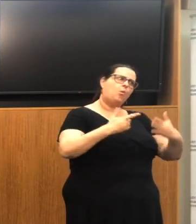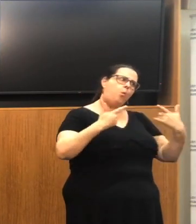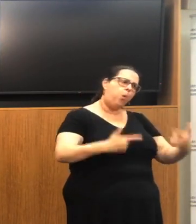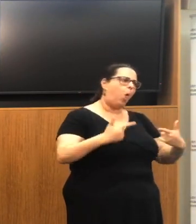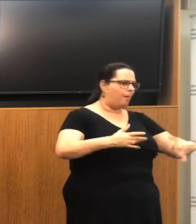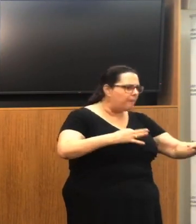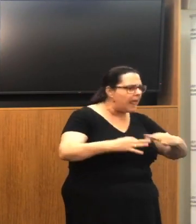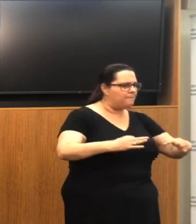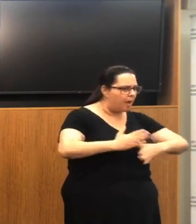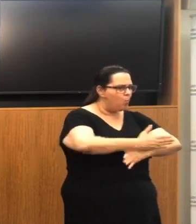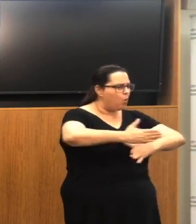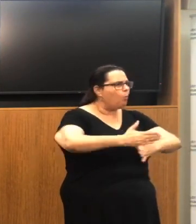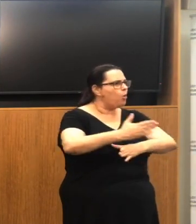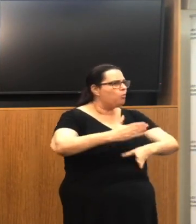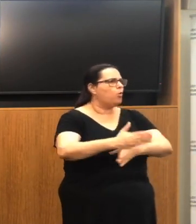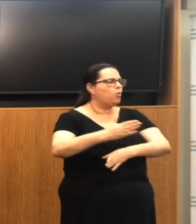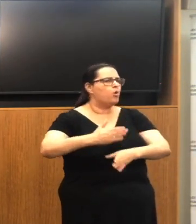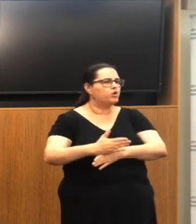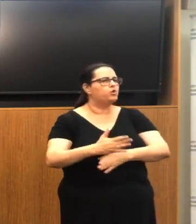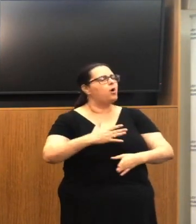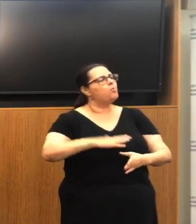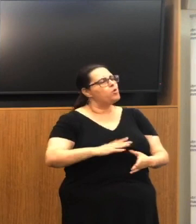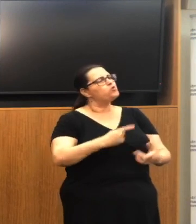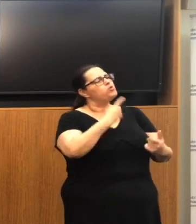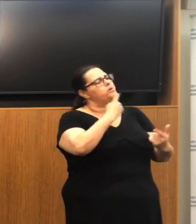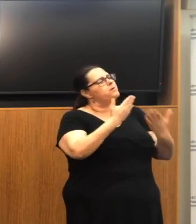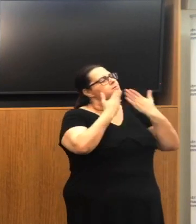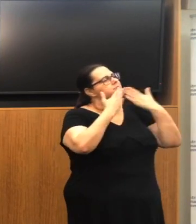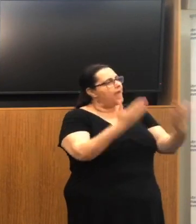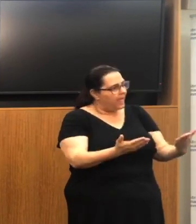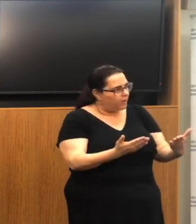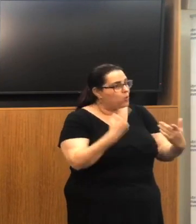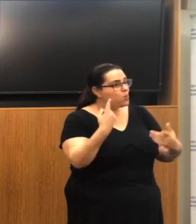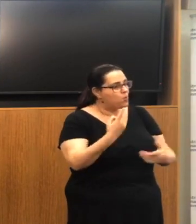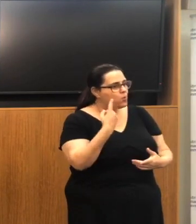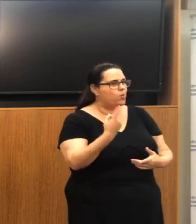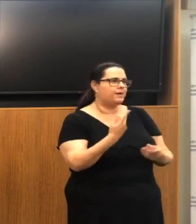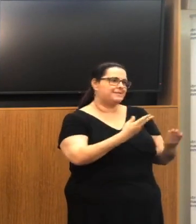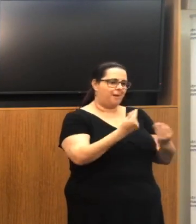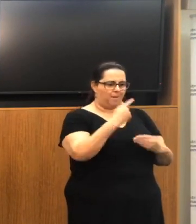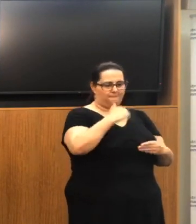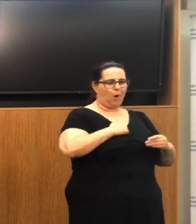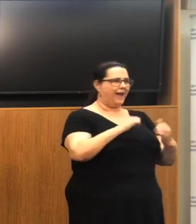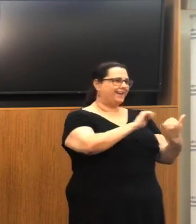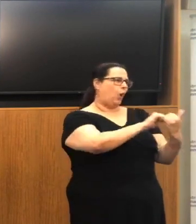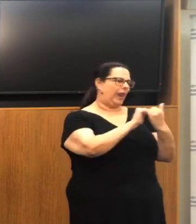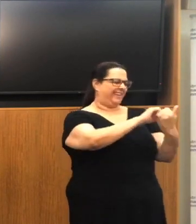So I would particularly like your indulgence in thanking some of my colleagues. There are many, many here.